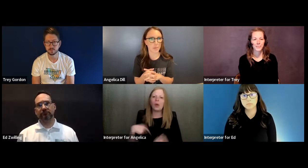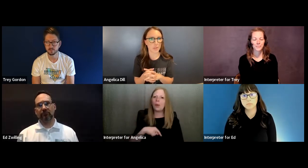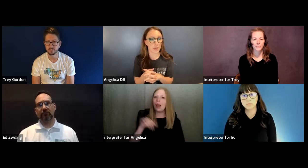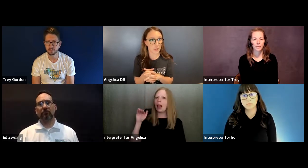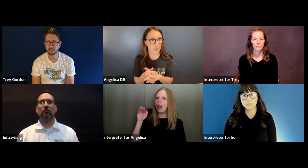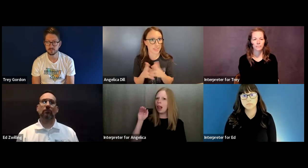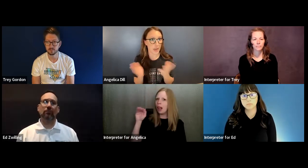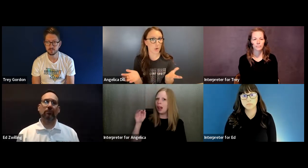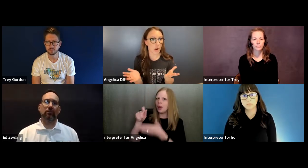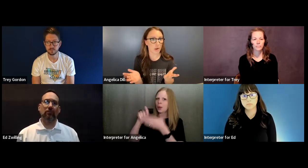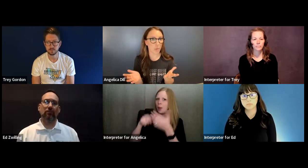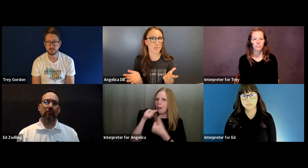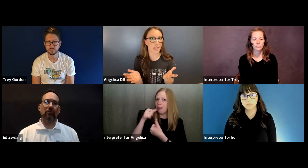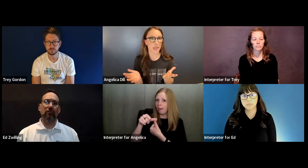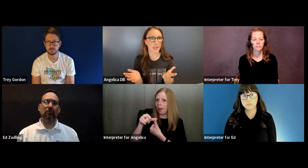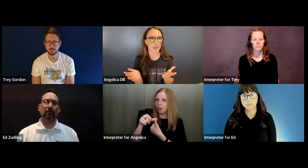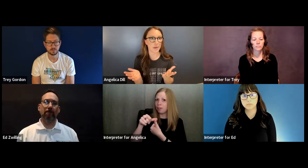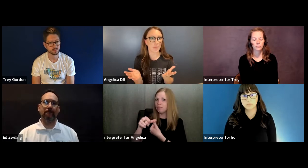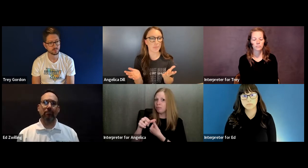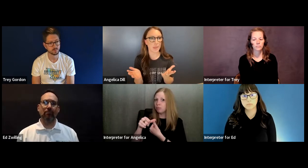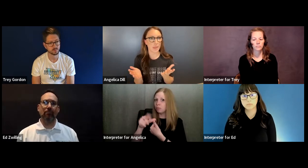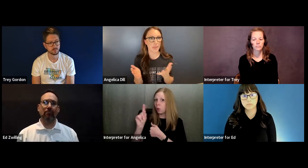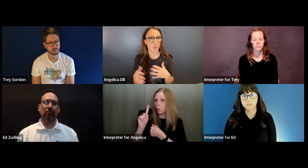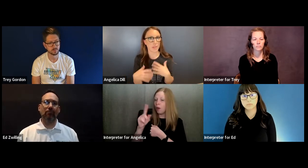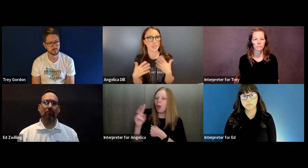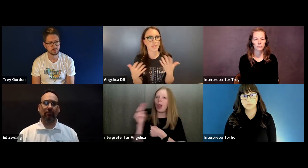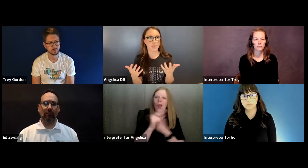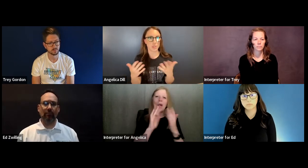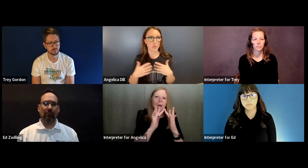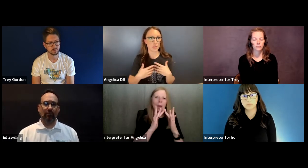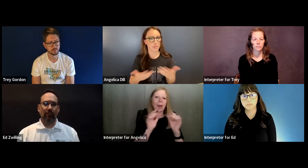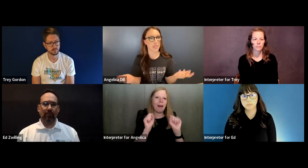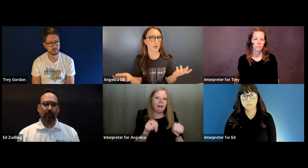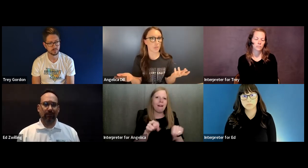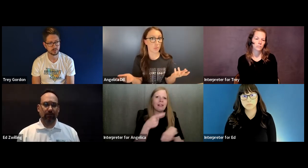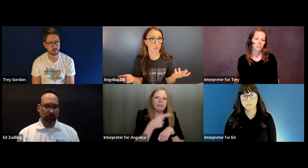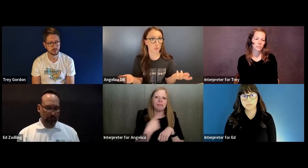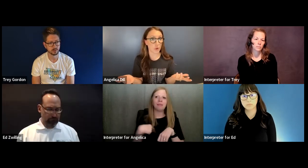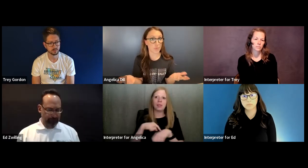a letter that's now on our website um that we decided to also send out to all the funeral homes